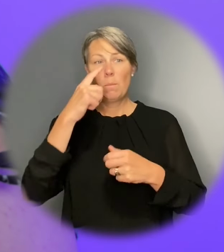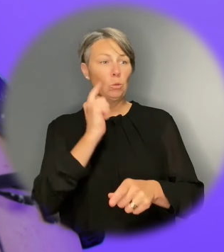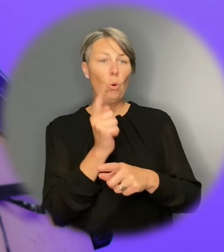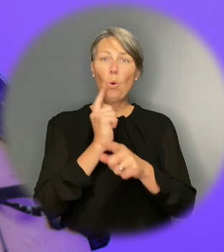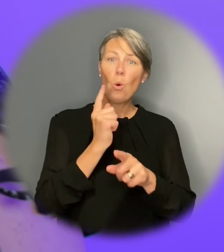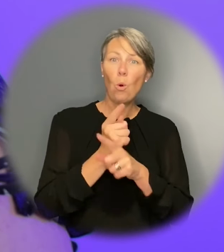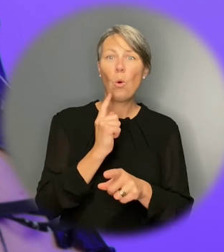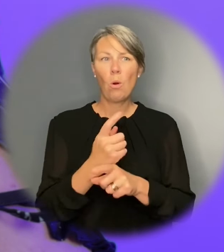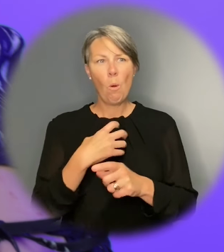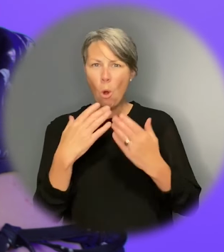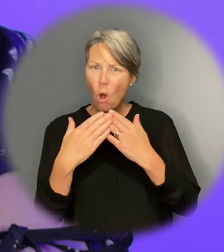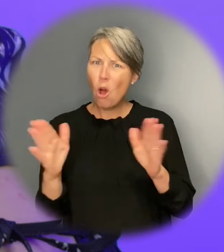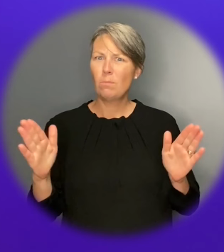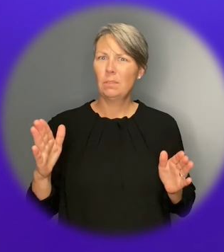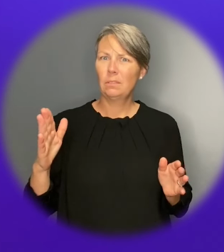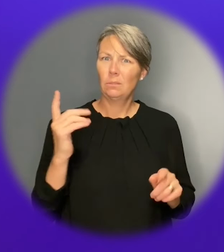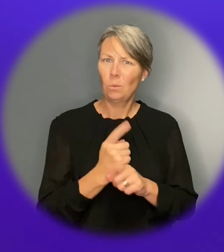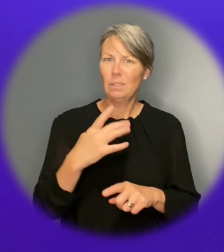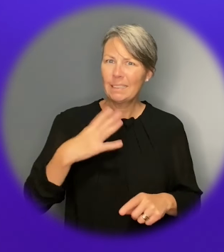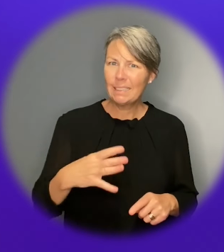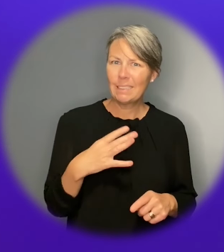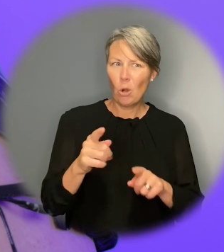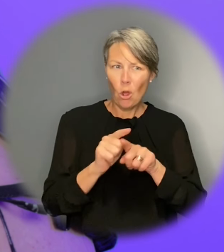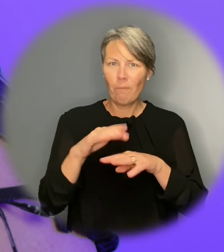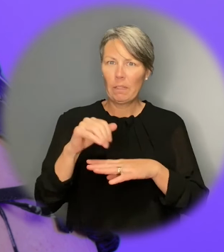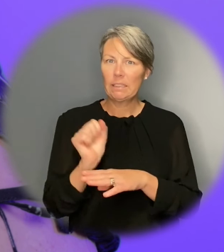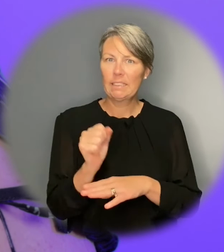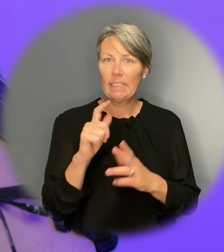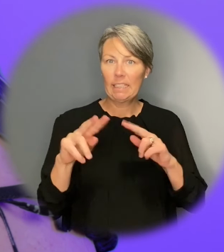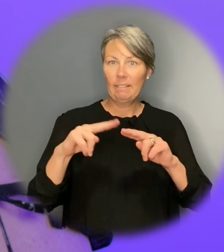about consent is important and if you haven't been educated on what on what